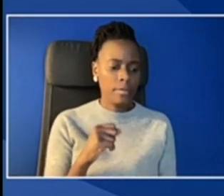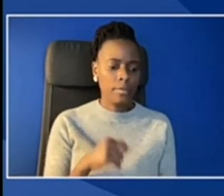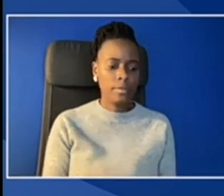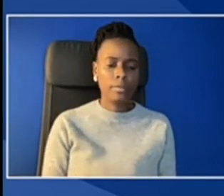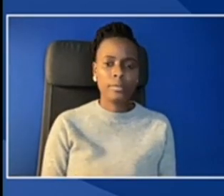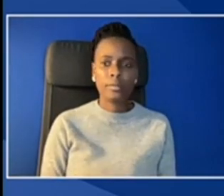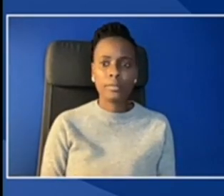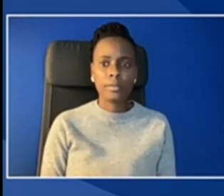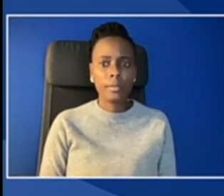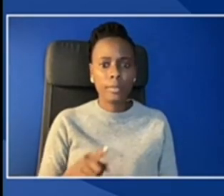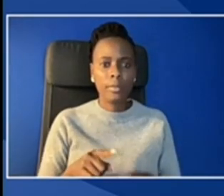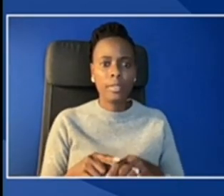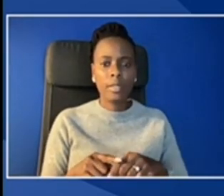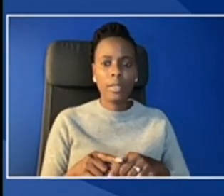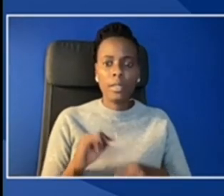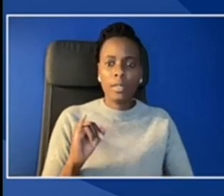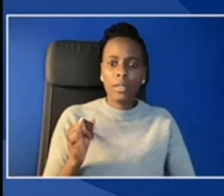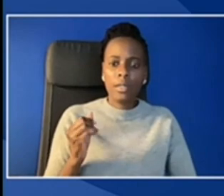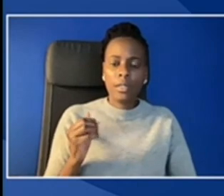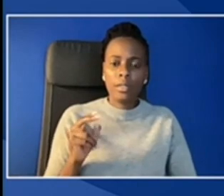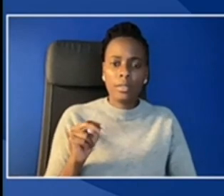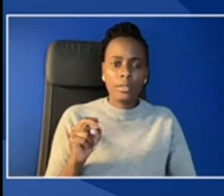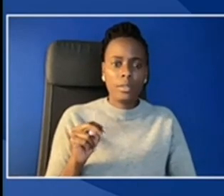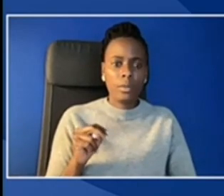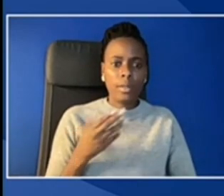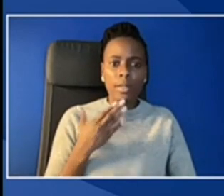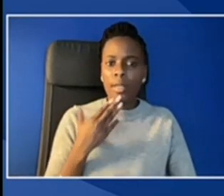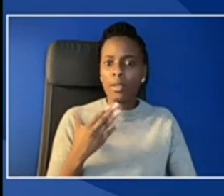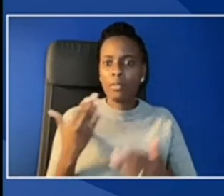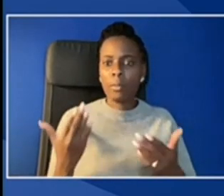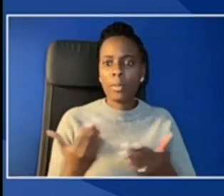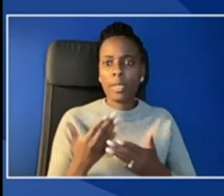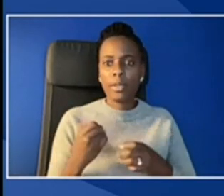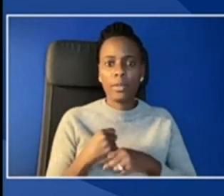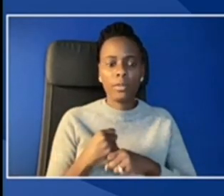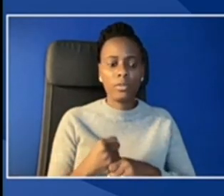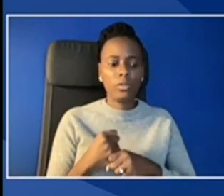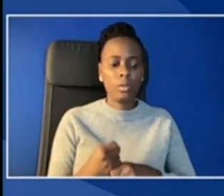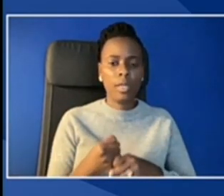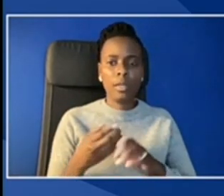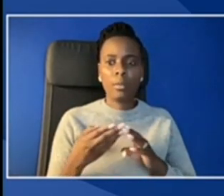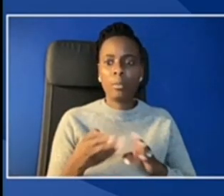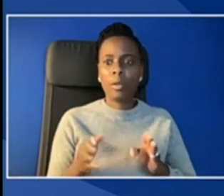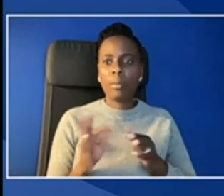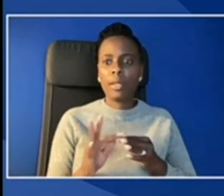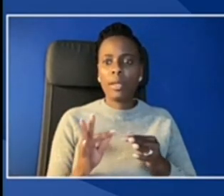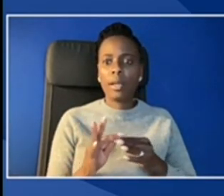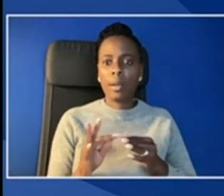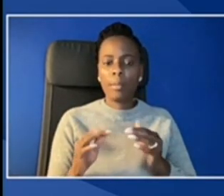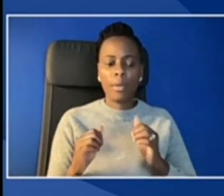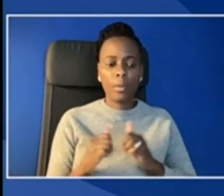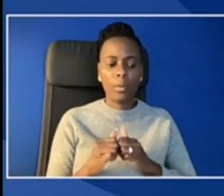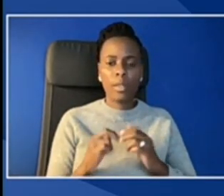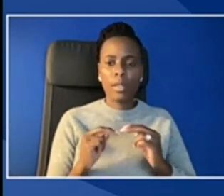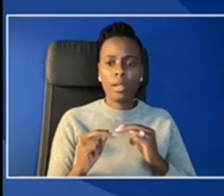Alright, Joann, thank you for being here to make a public comment before the negotiators. You'll have three minutes and